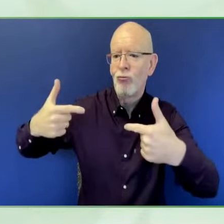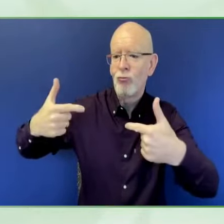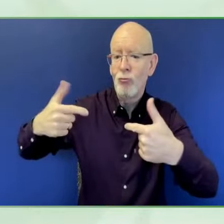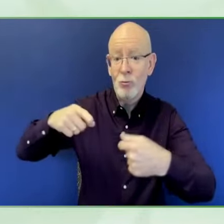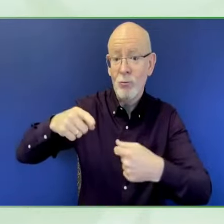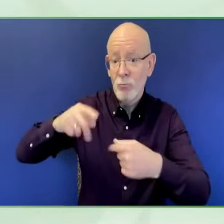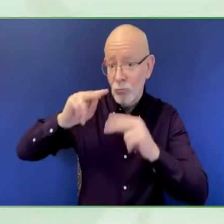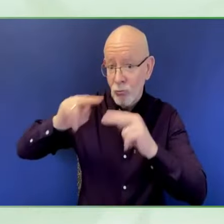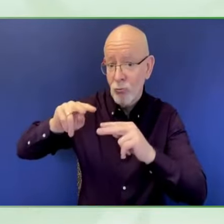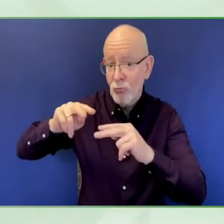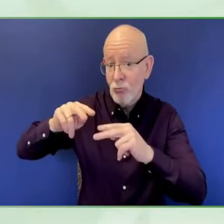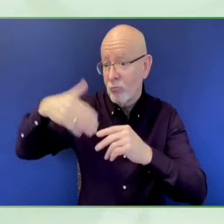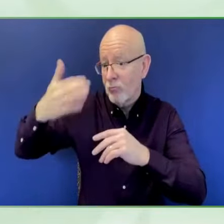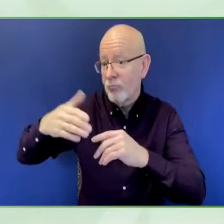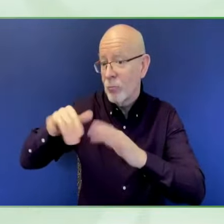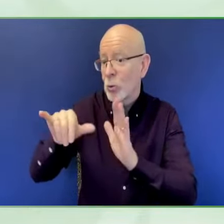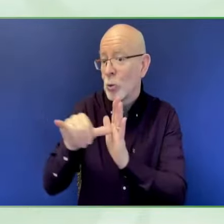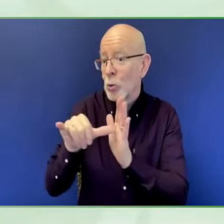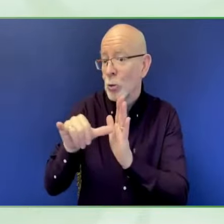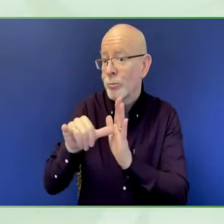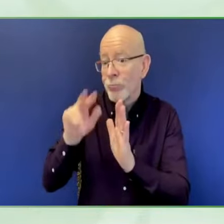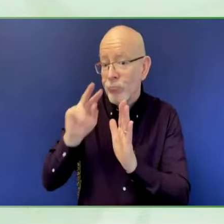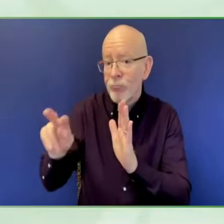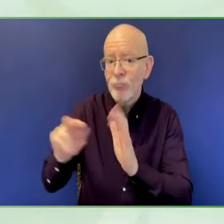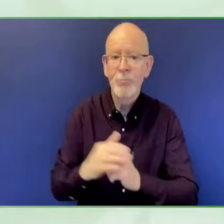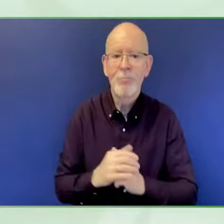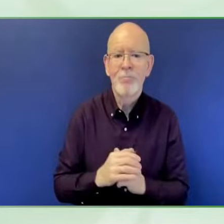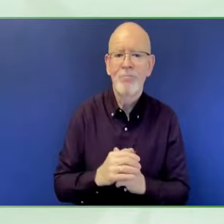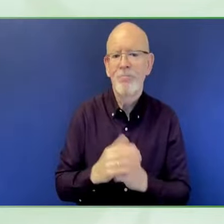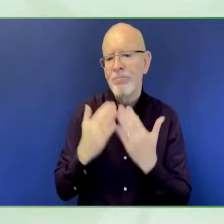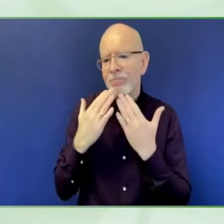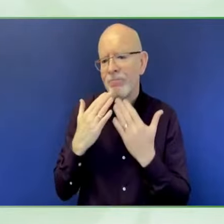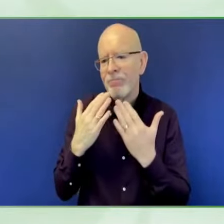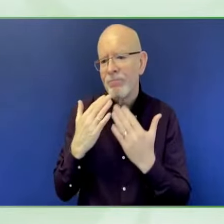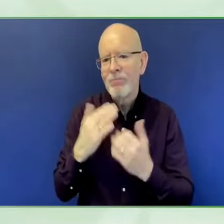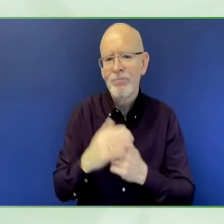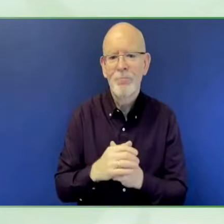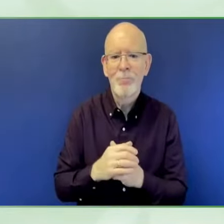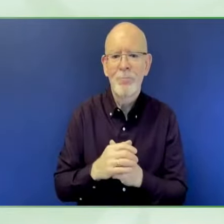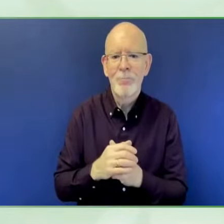For our coach session and deinstitutionalisation.